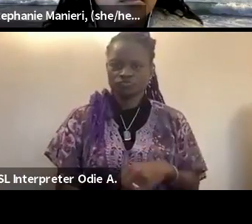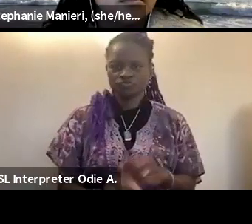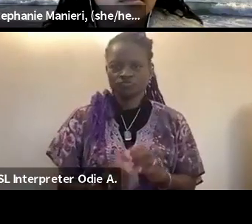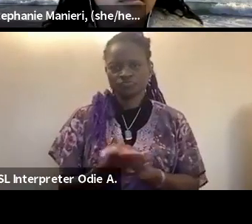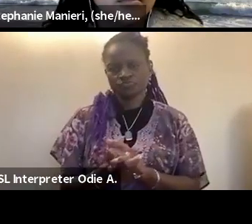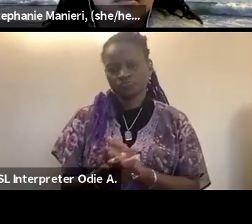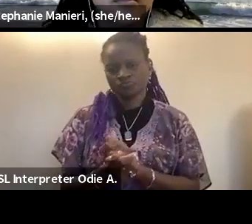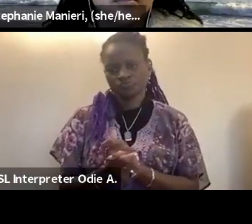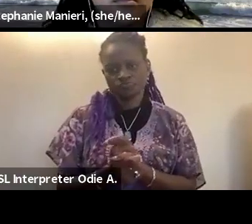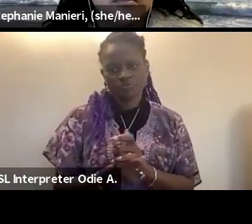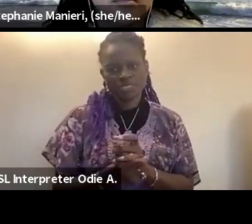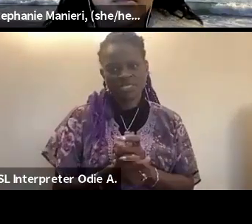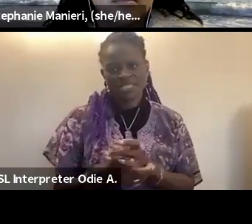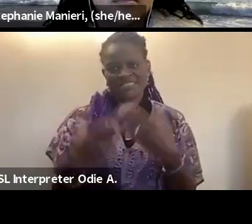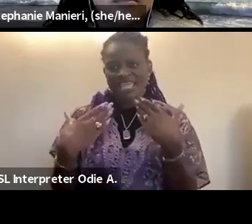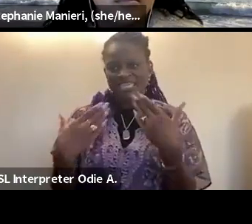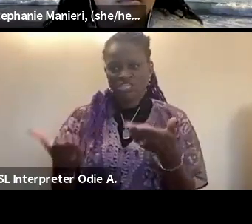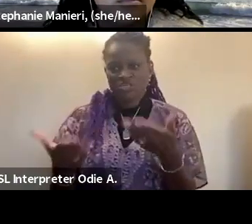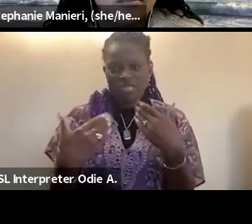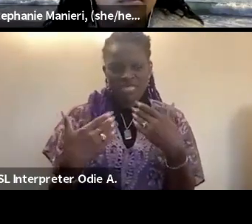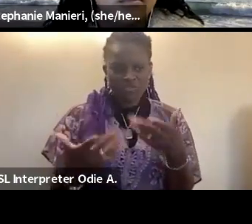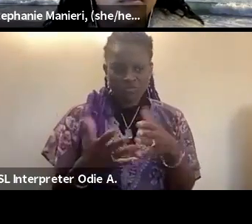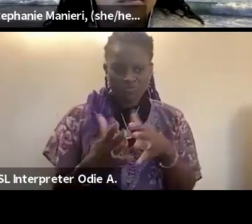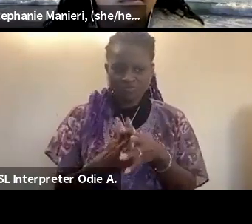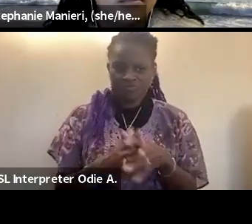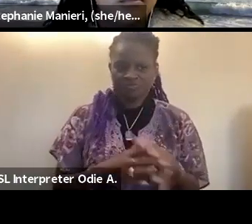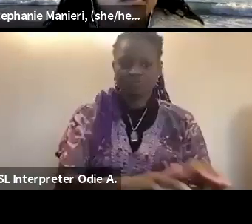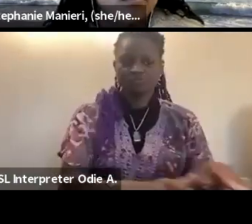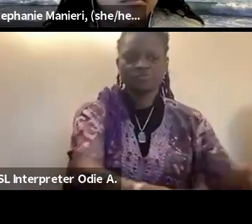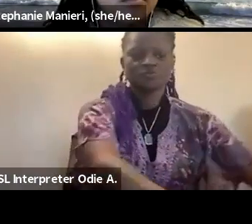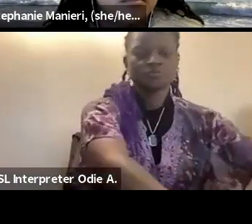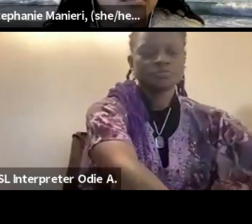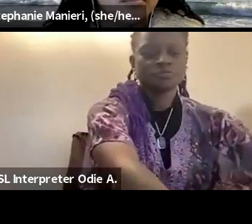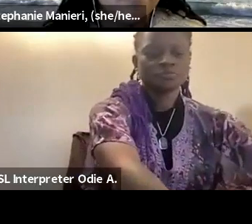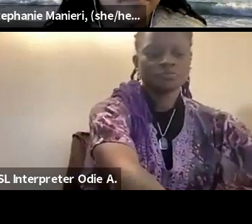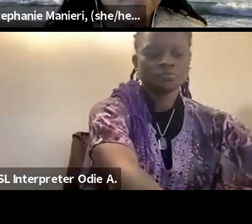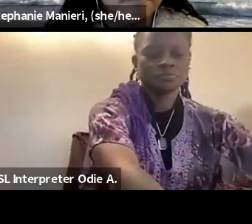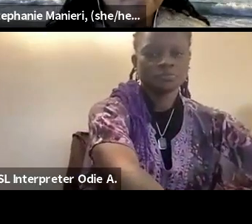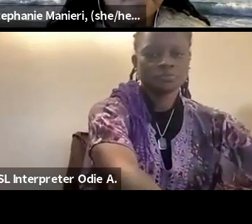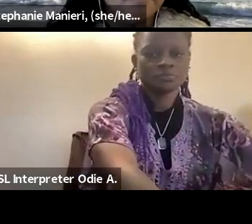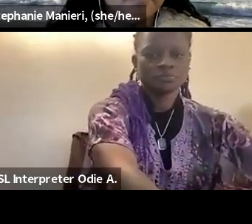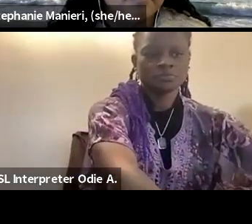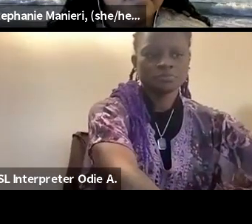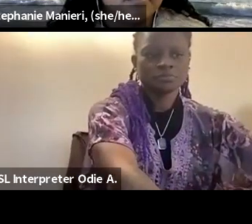Thank you, Camille, for that question. I'll pass it over to Javi and Stephanie to further adhere from that.